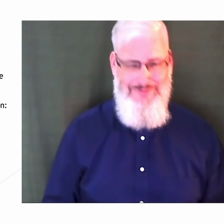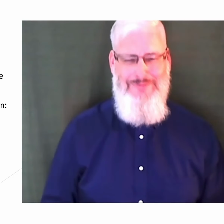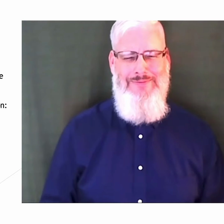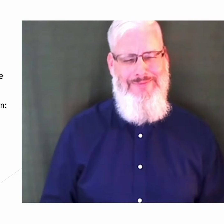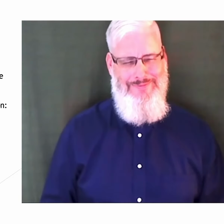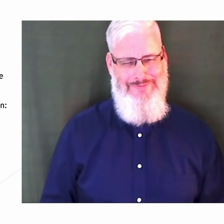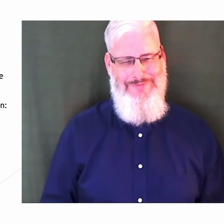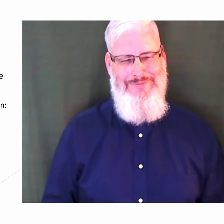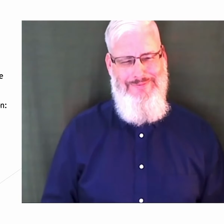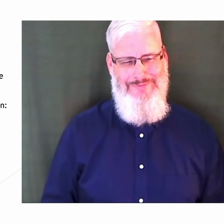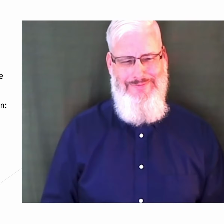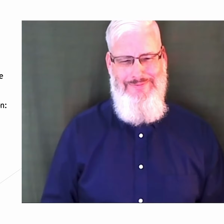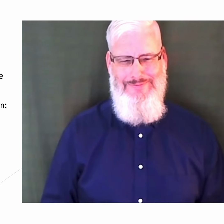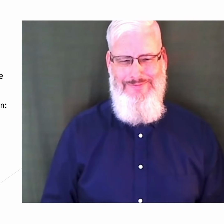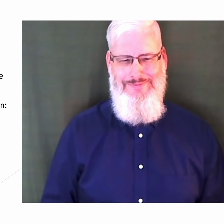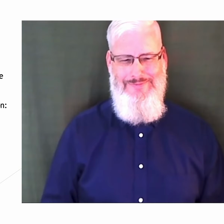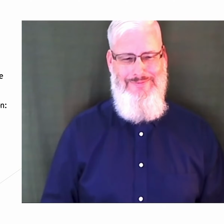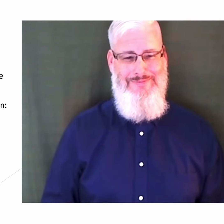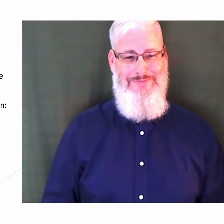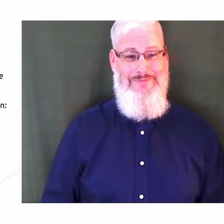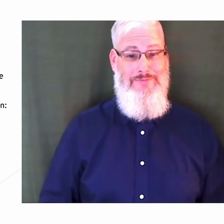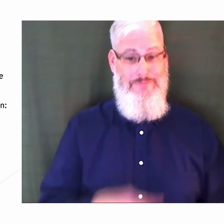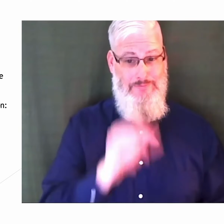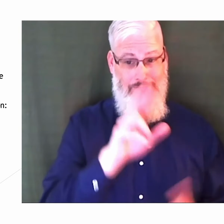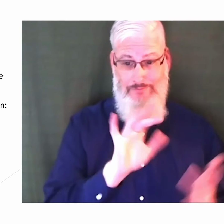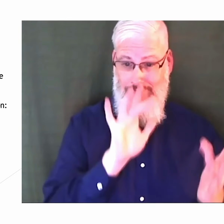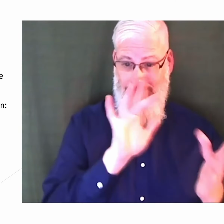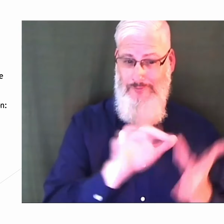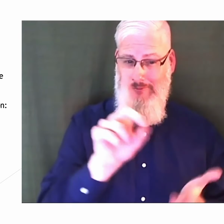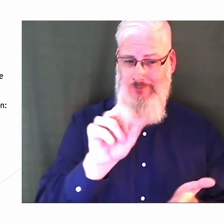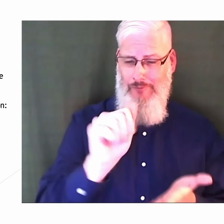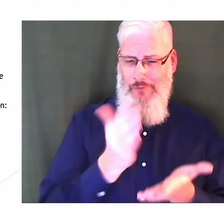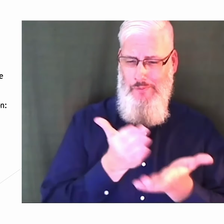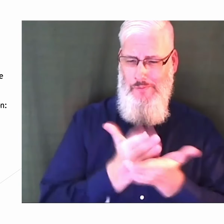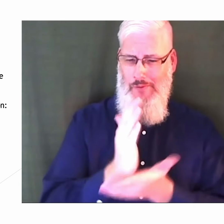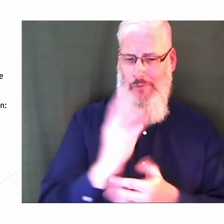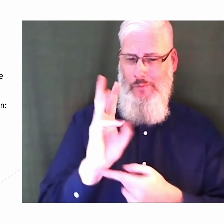hotline at 1-844-DIS-VOTE, +1 844-347-8683.